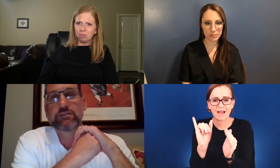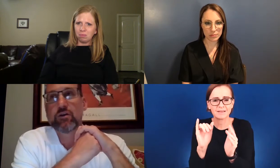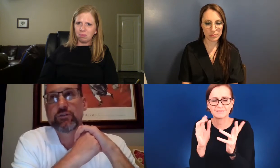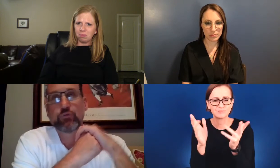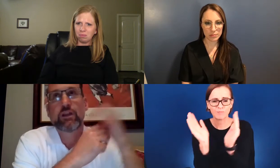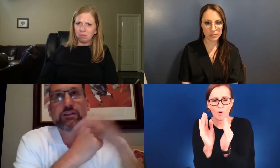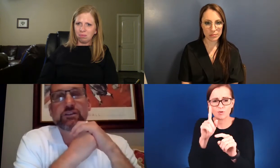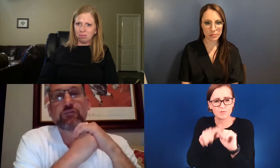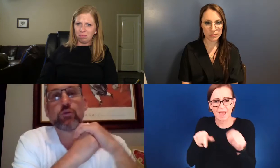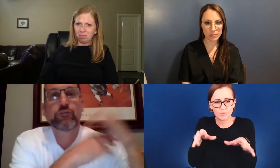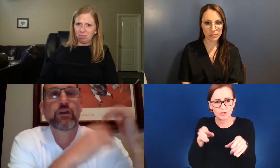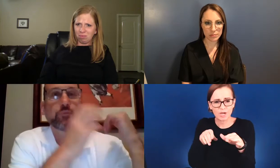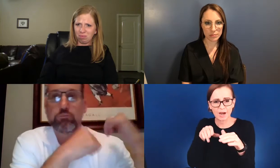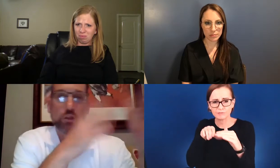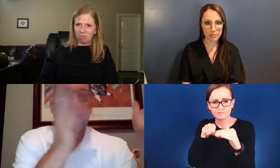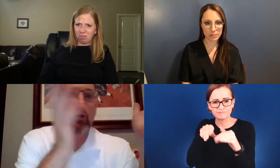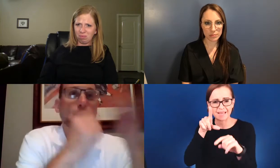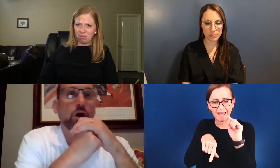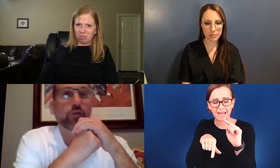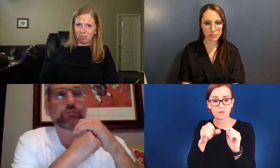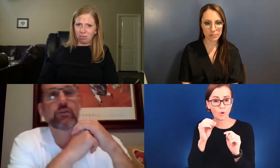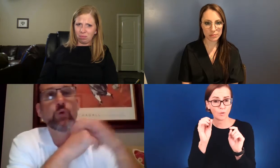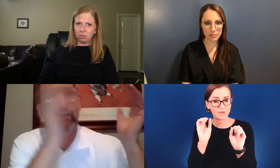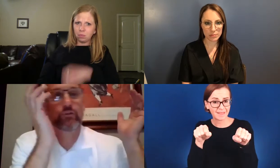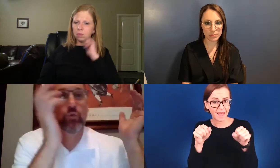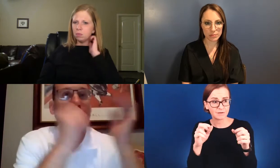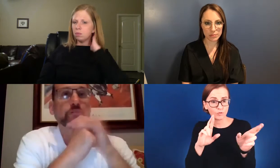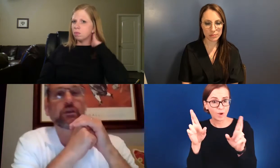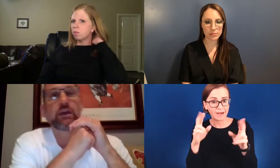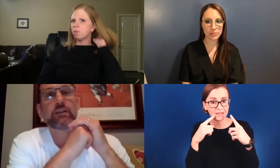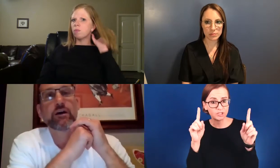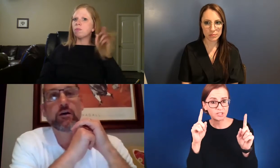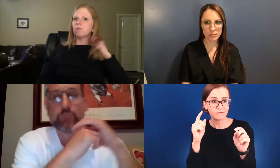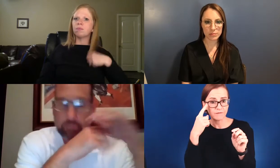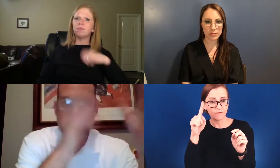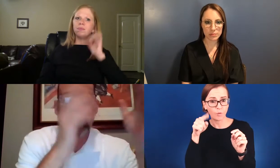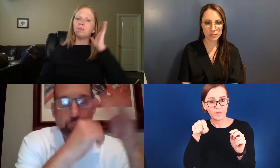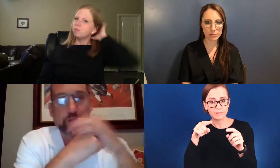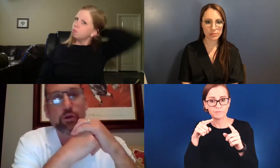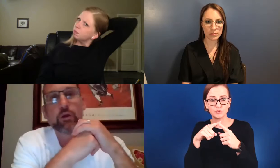So is it really achievable for them to blow out walls and widened doors, and make the room bigger?